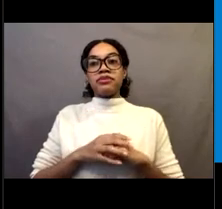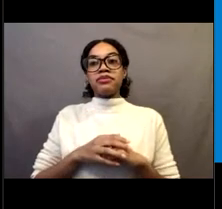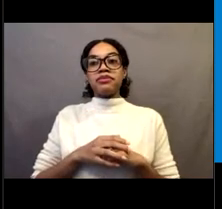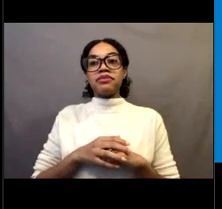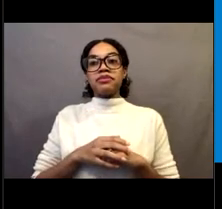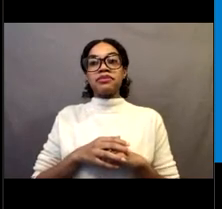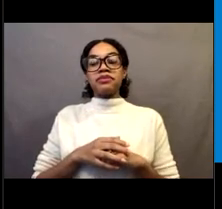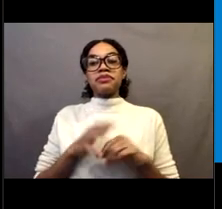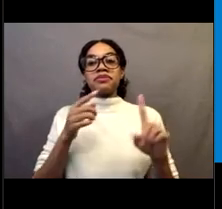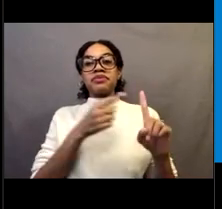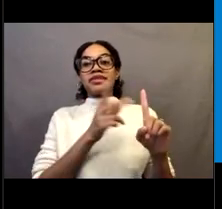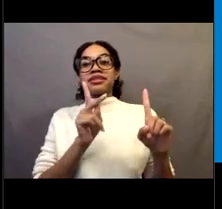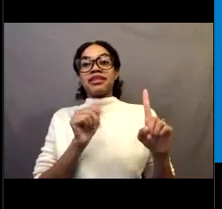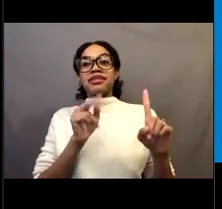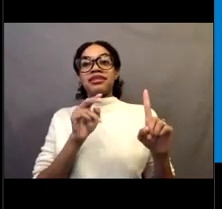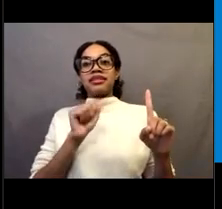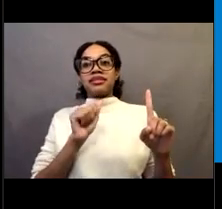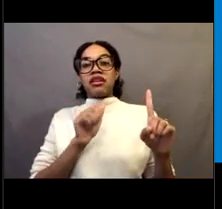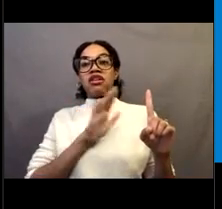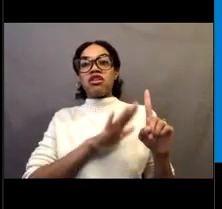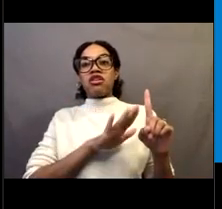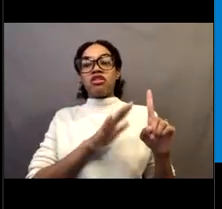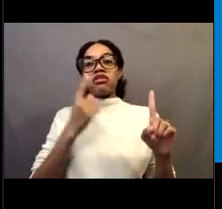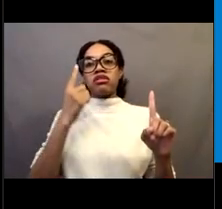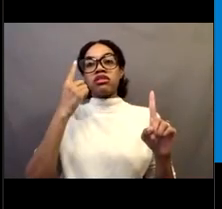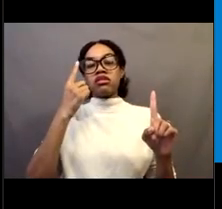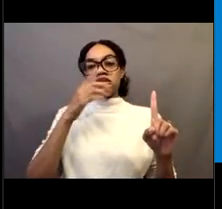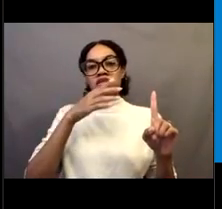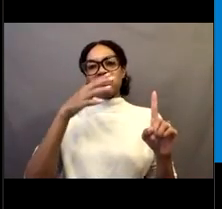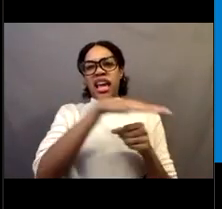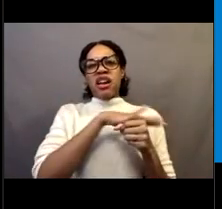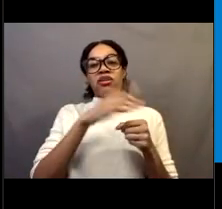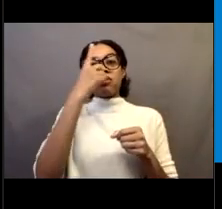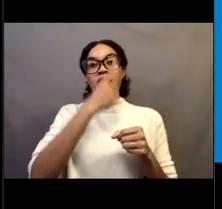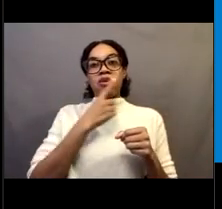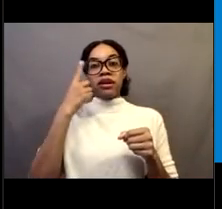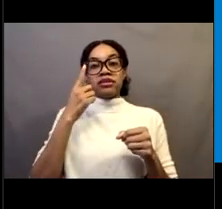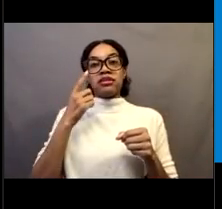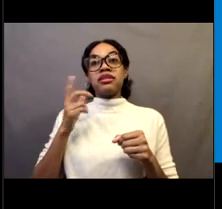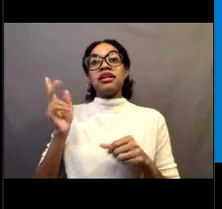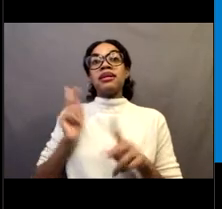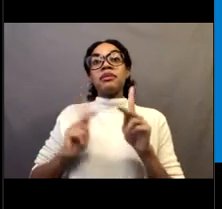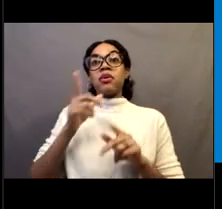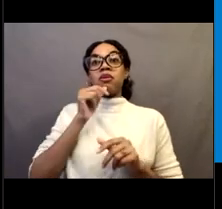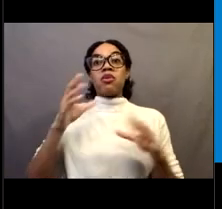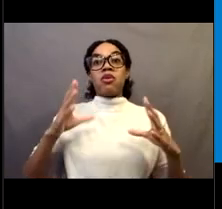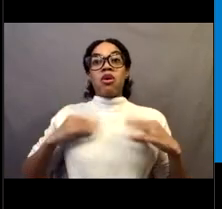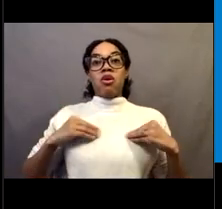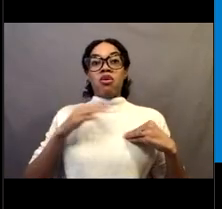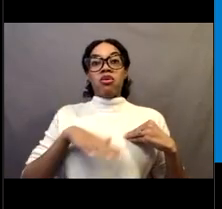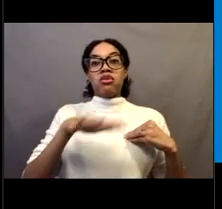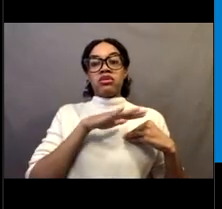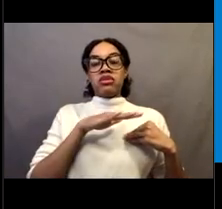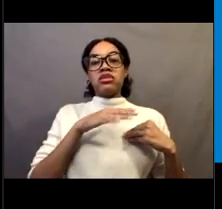from the ancestral Hawaiian lands and seas and we are hosting this webinar from the ancestral lands of the Mashpee Wampanoag Tribe